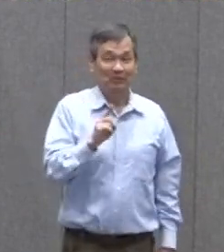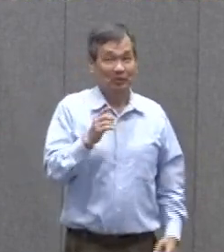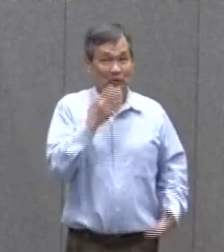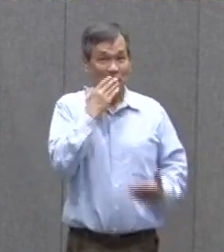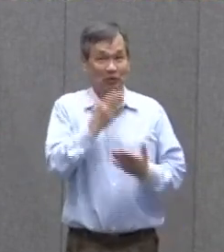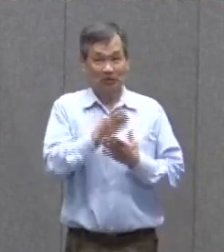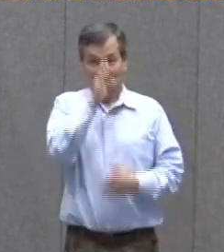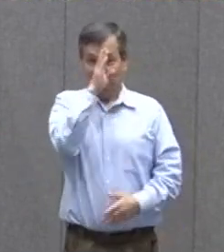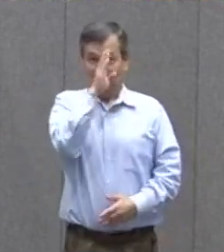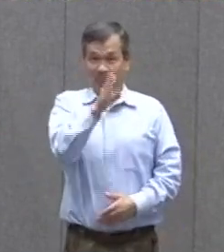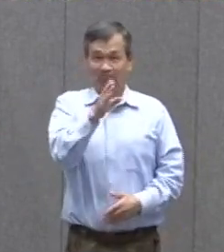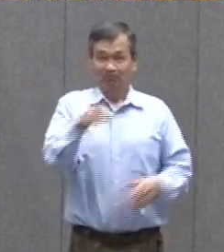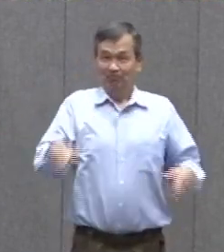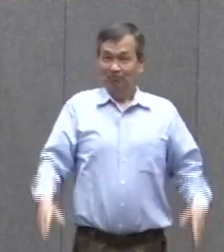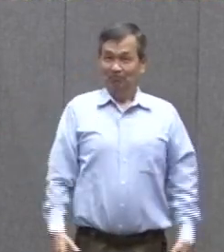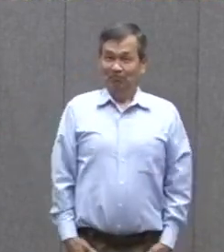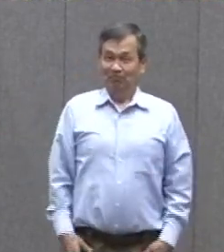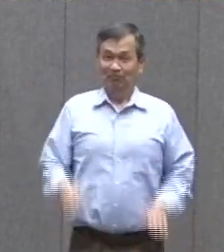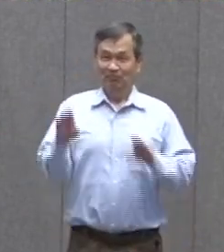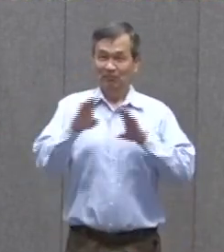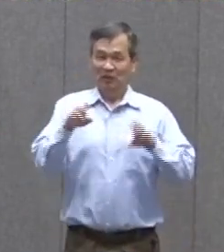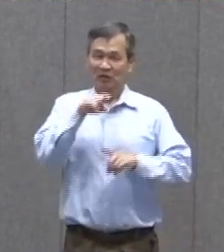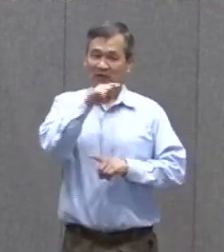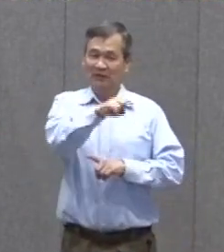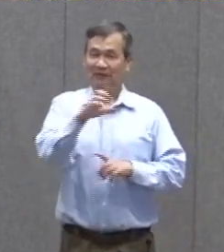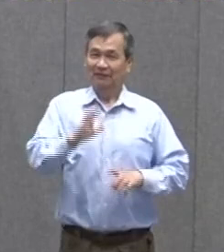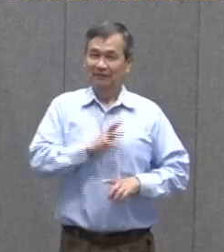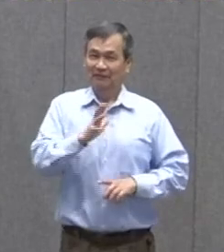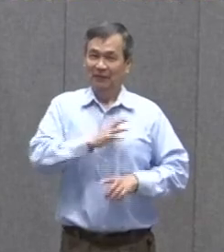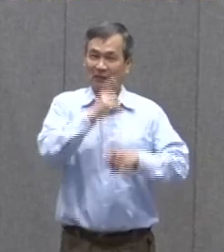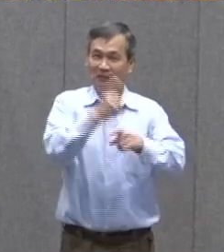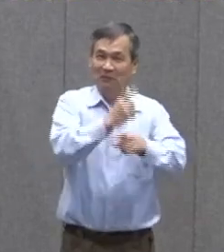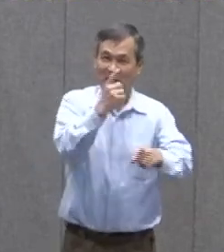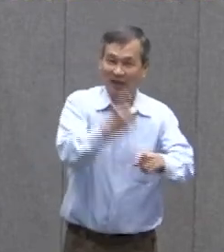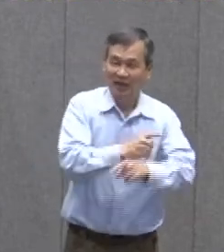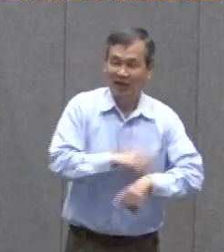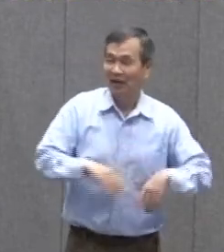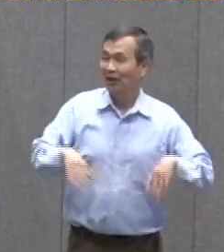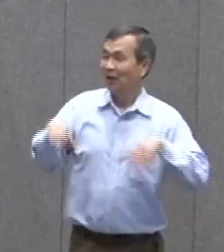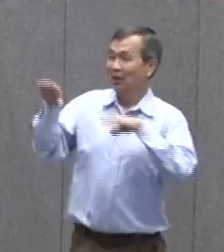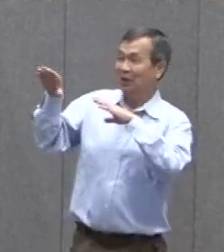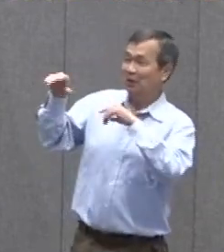She's very fancy and proper. Good-bye, darling, ta ta.